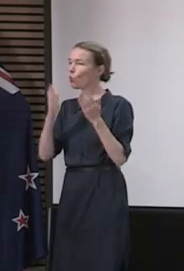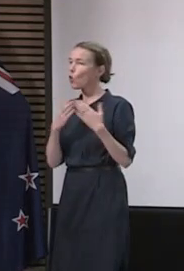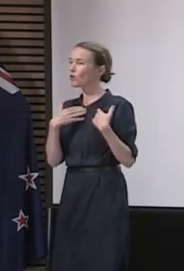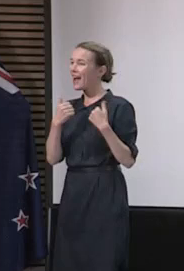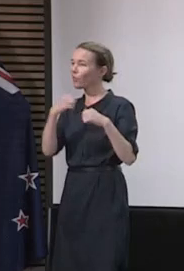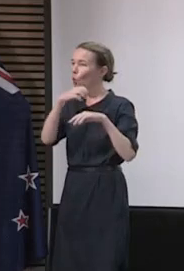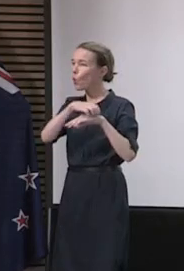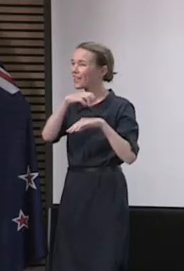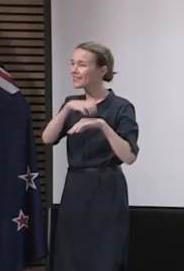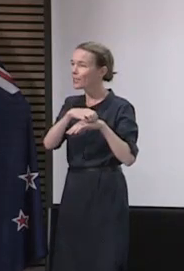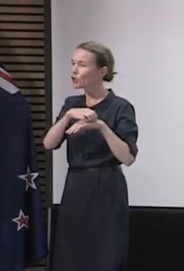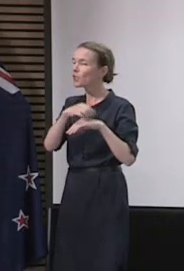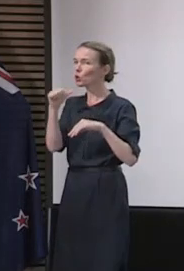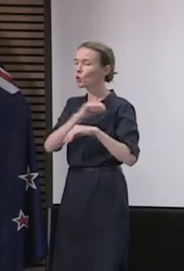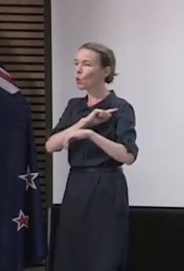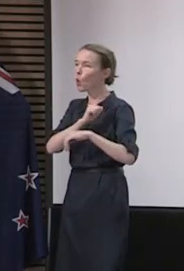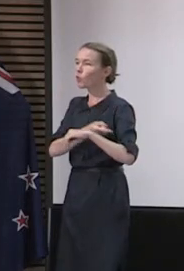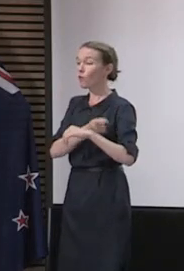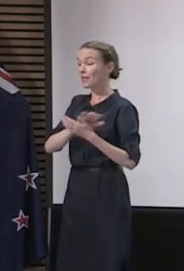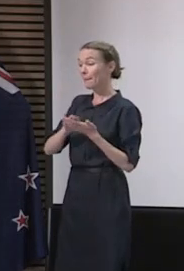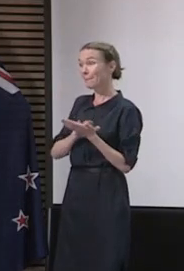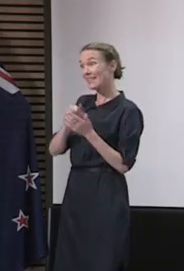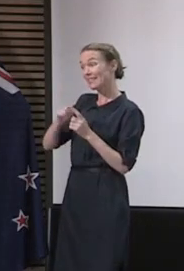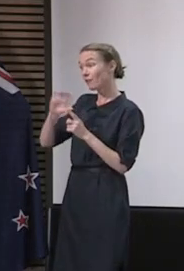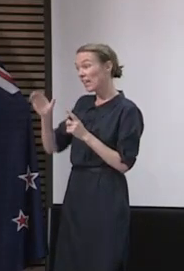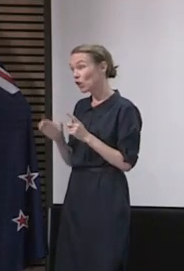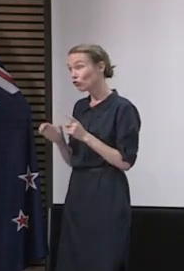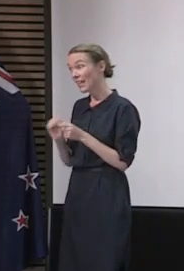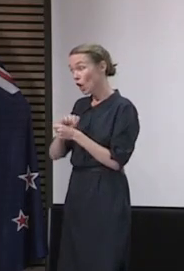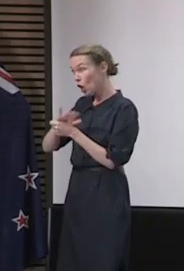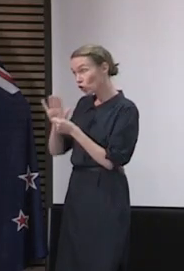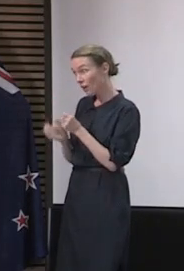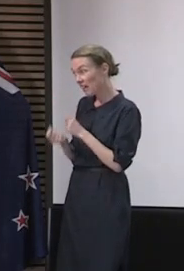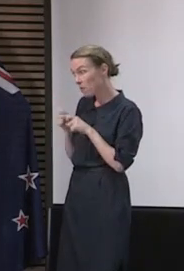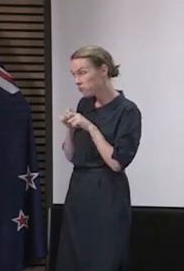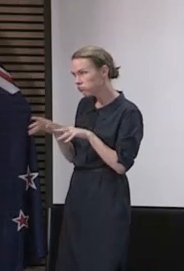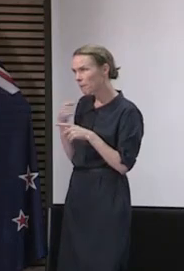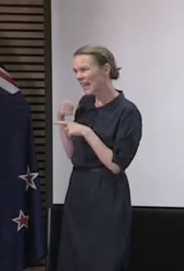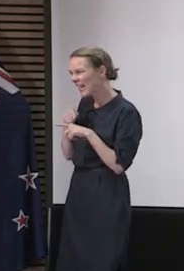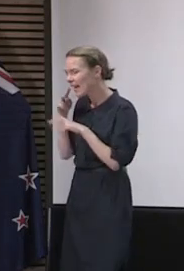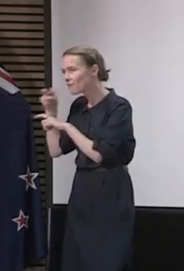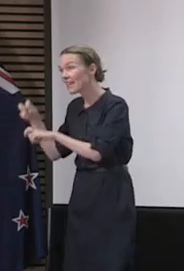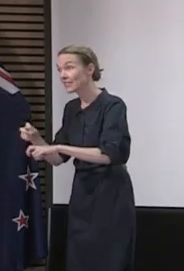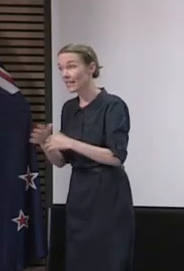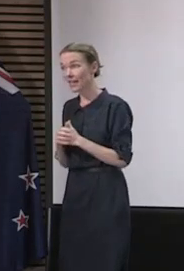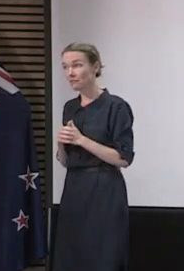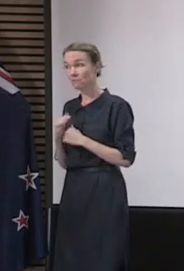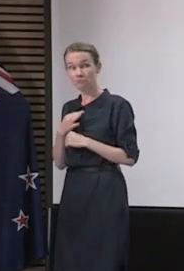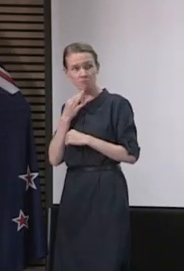investigative body to have inspection powers to be able to enter countries and trace the source of outbreaks. Have